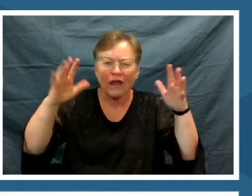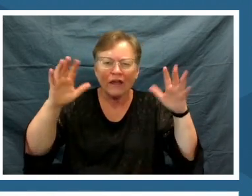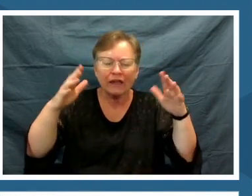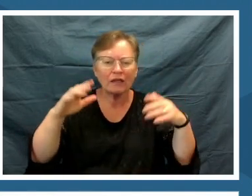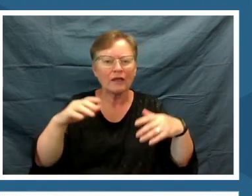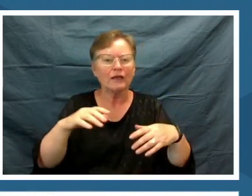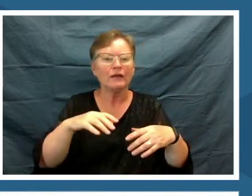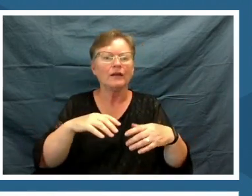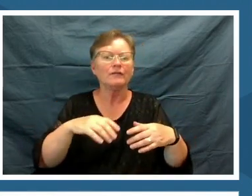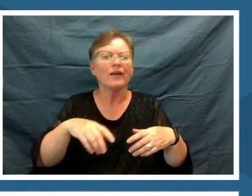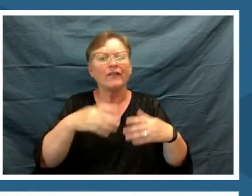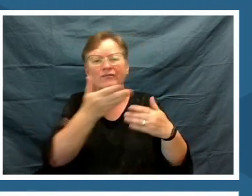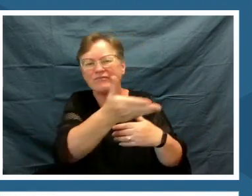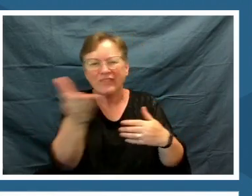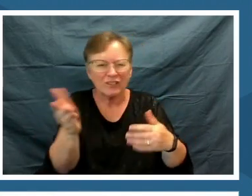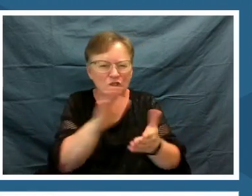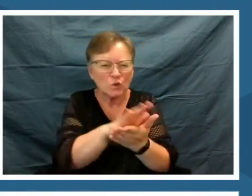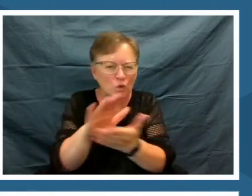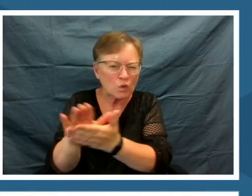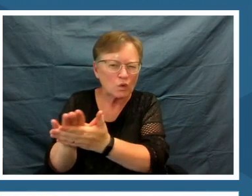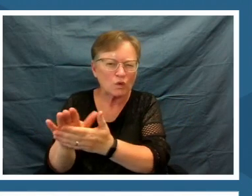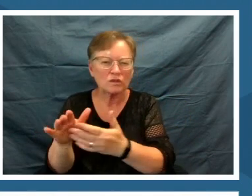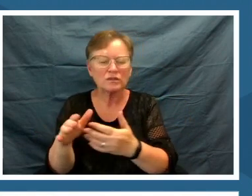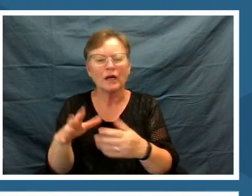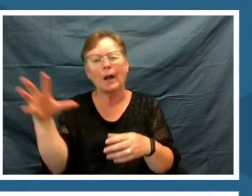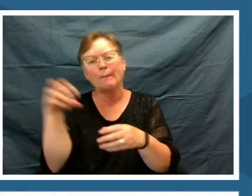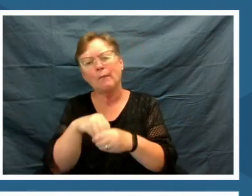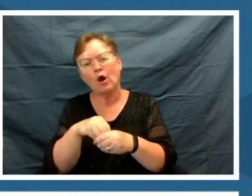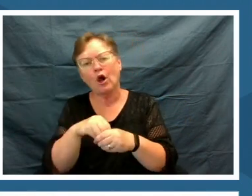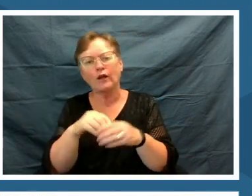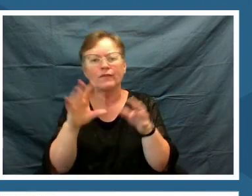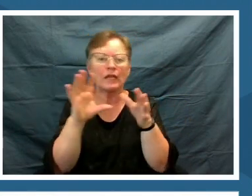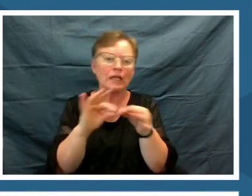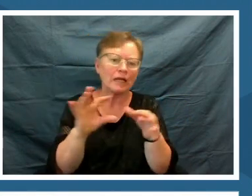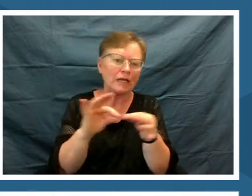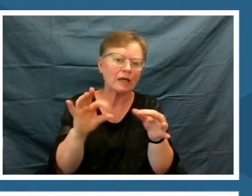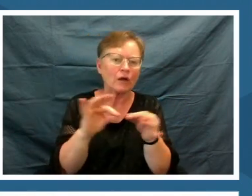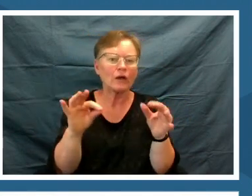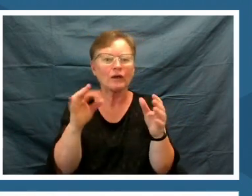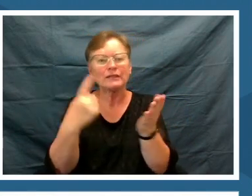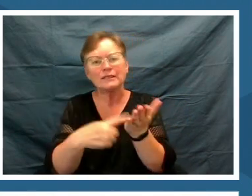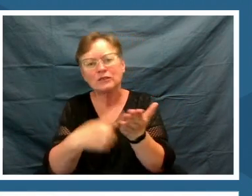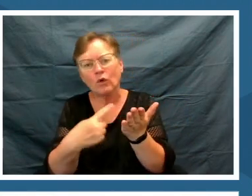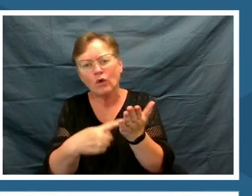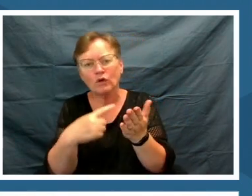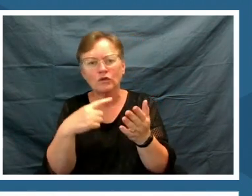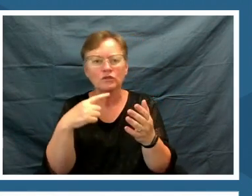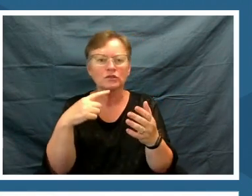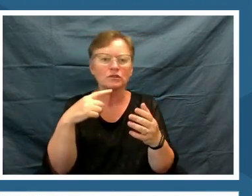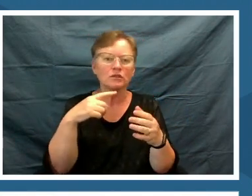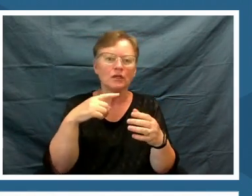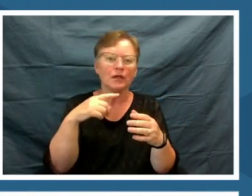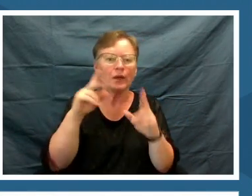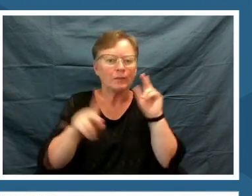you know it might be part of the lingo and the discourse in your district people have been talking about